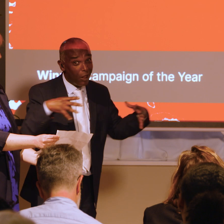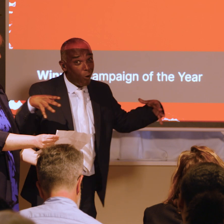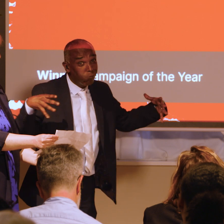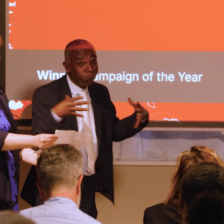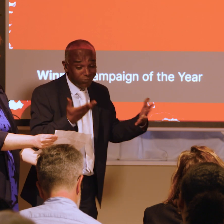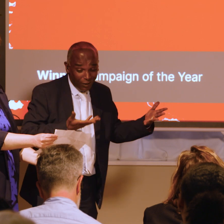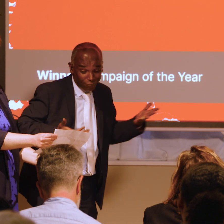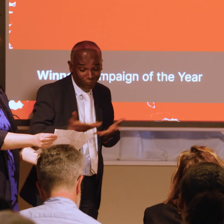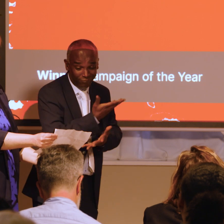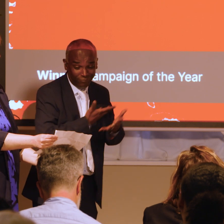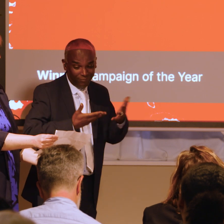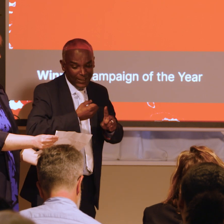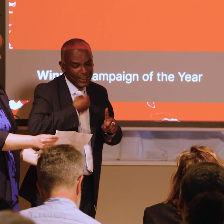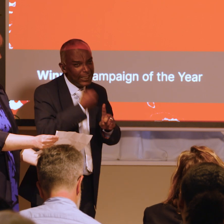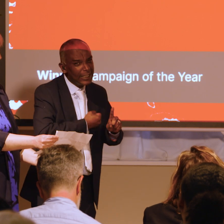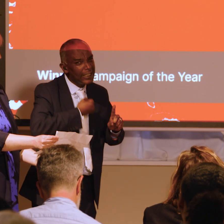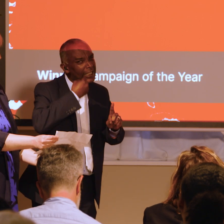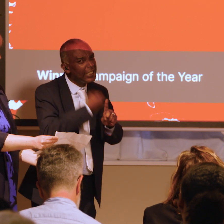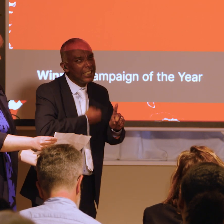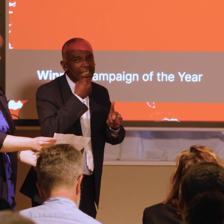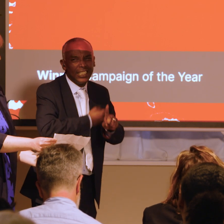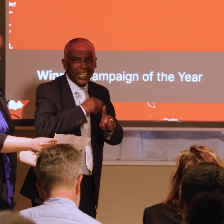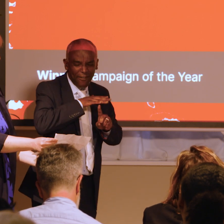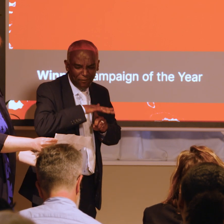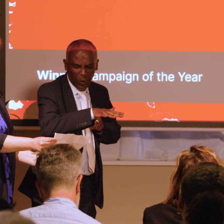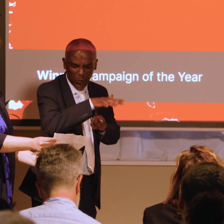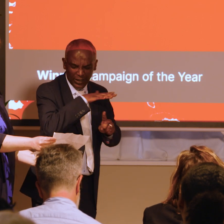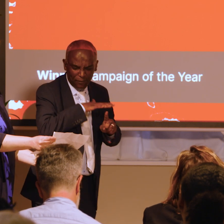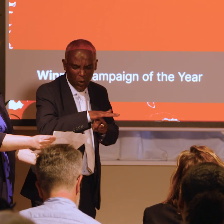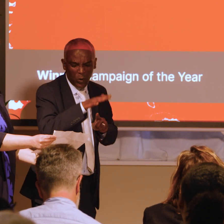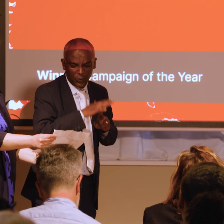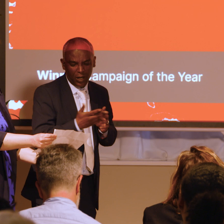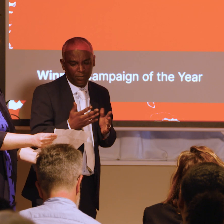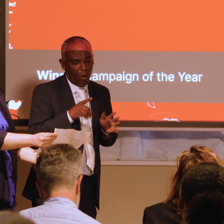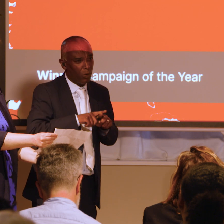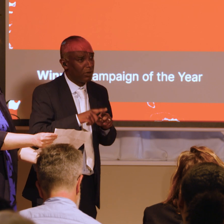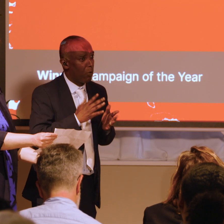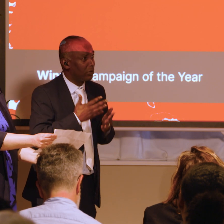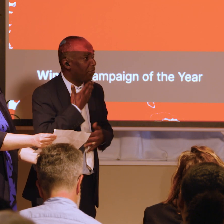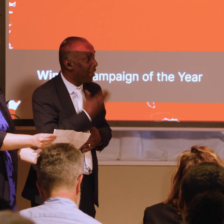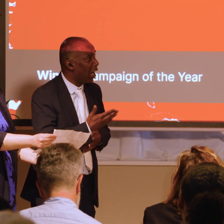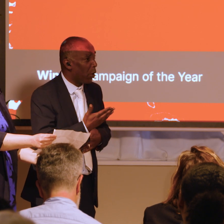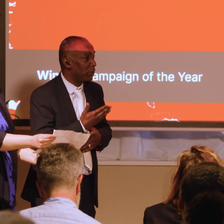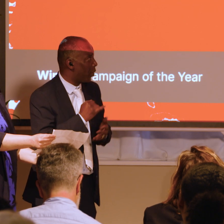But again, it's all about solidarity and working together to keep fighting, to keep influencing people.